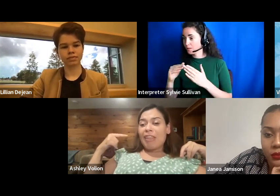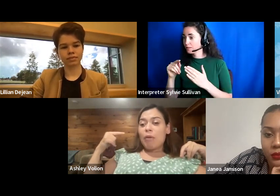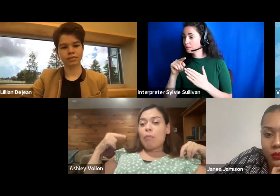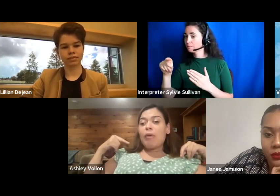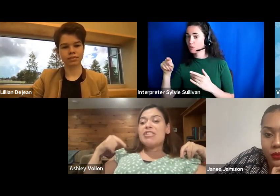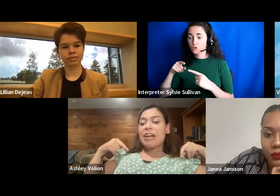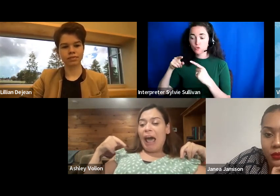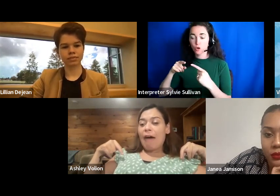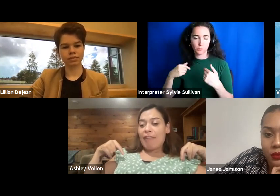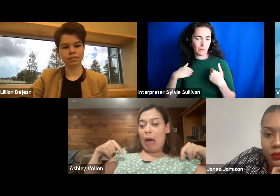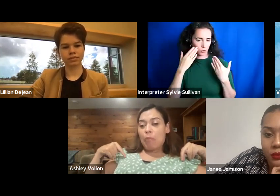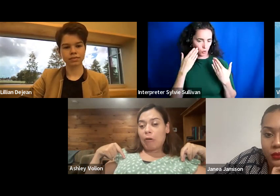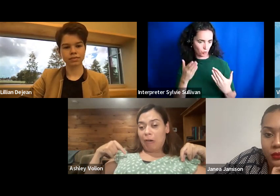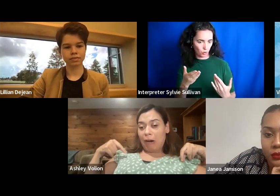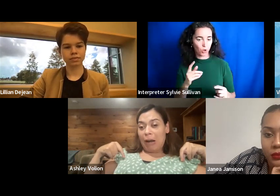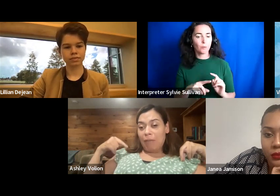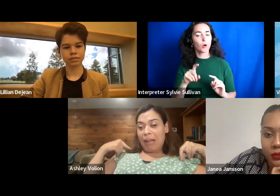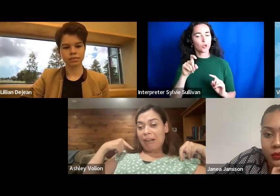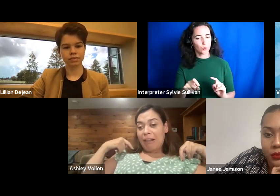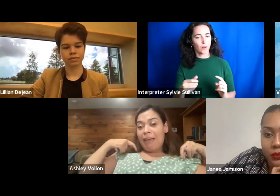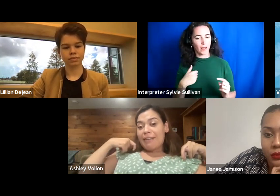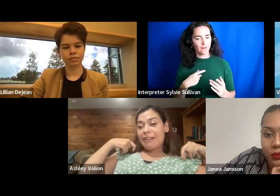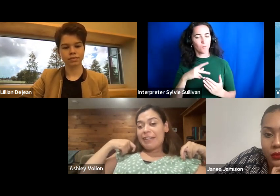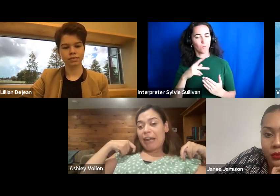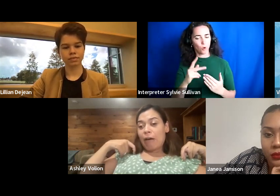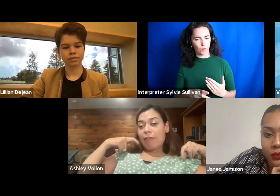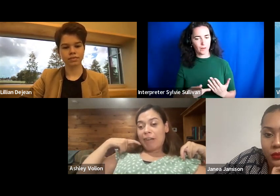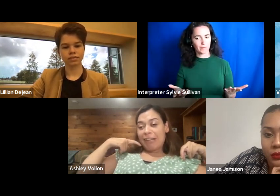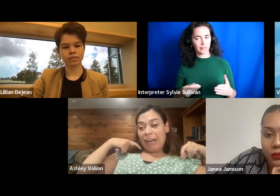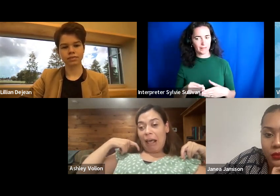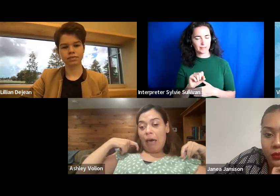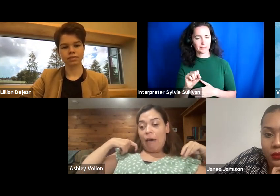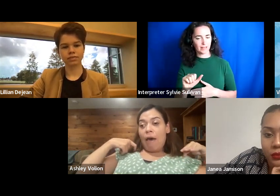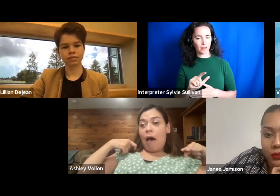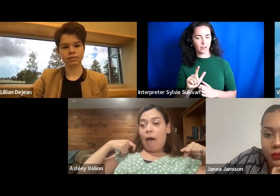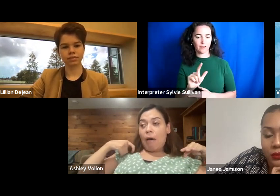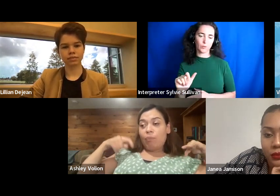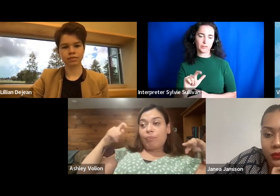But we should have a program in the State of Louisiana.